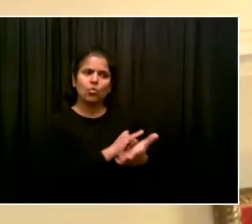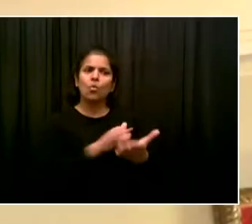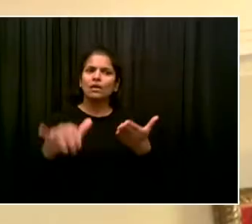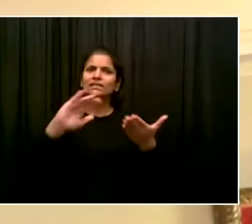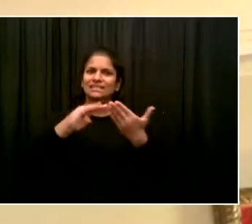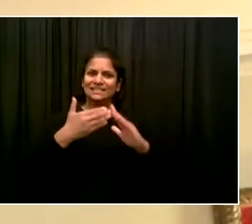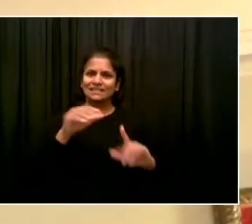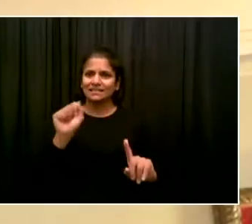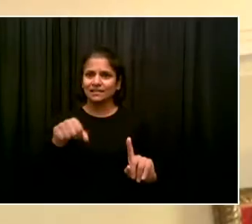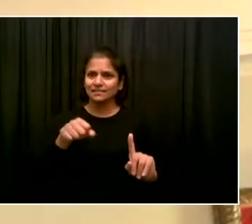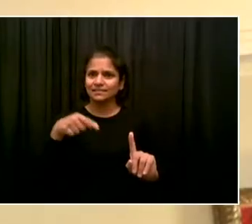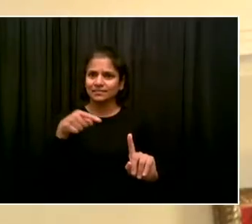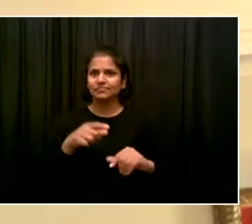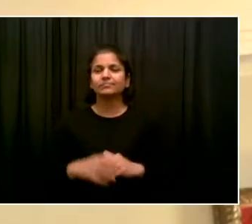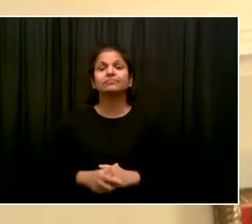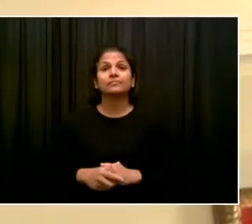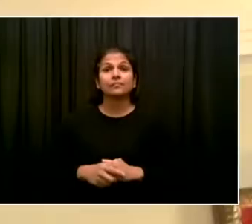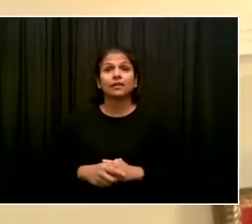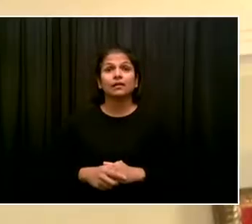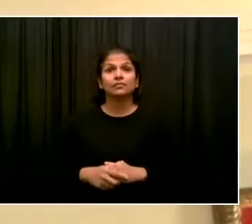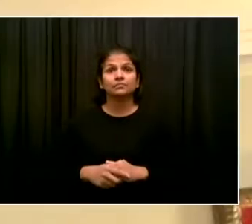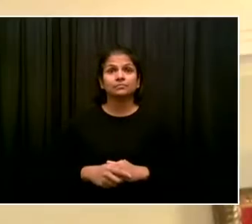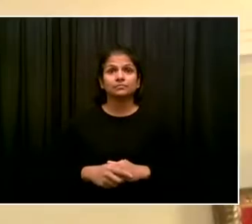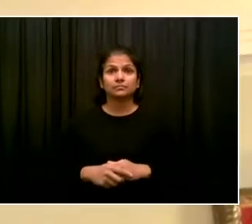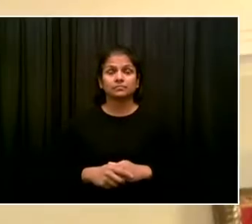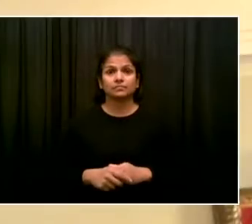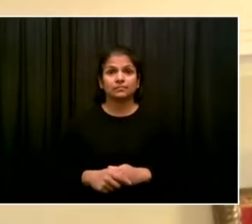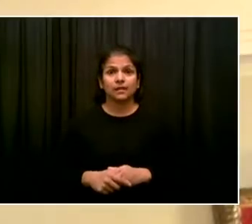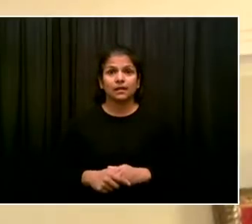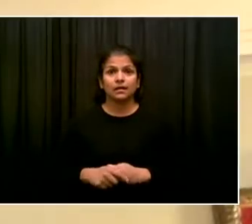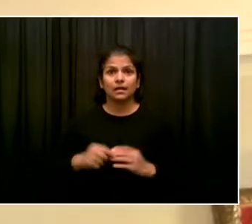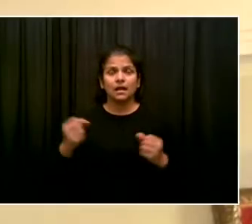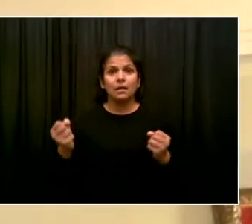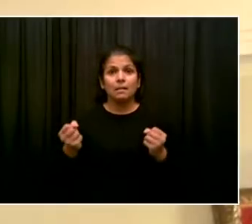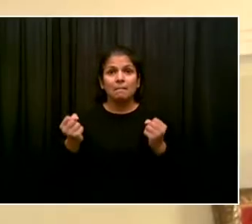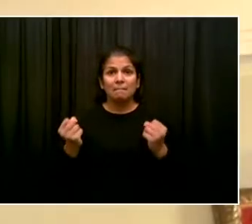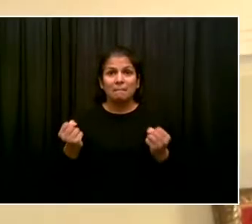IT IMPACTS THE WHOLE CITY, AUTO